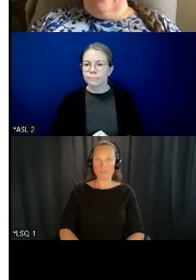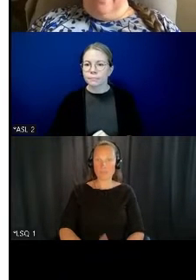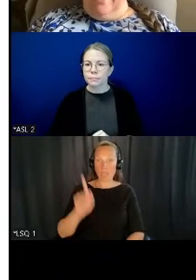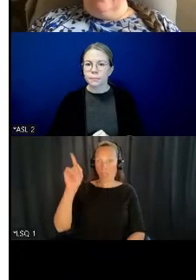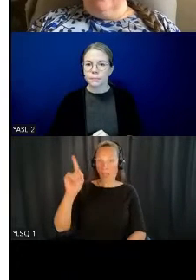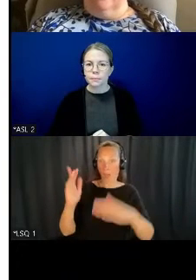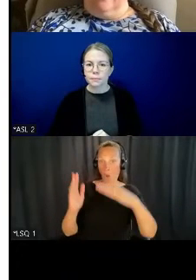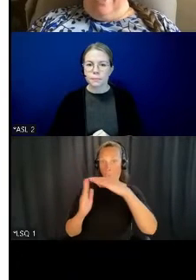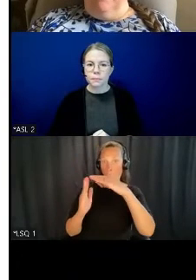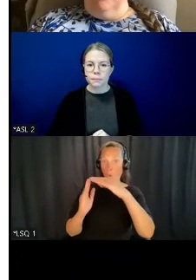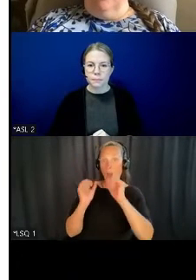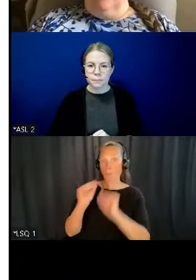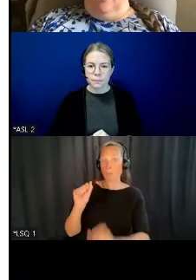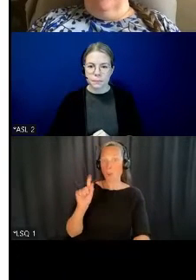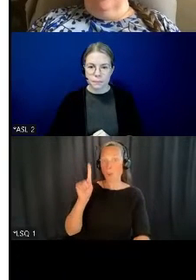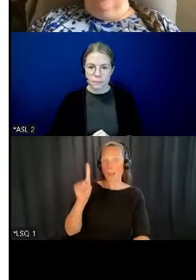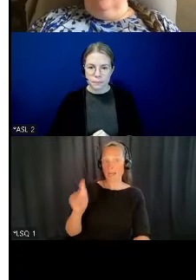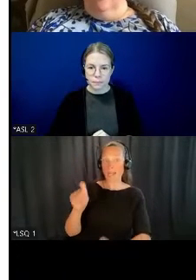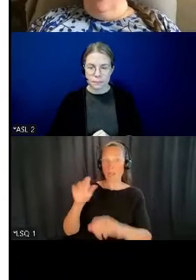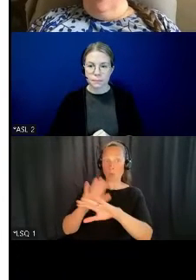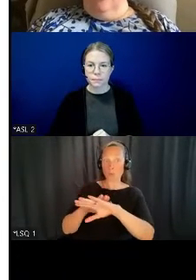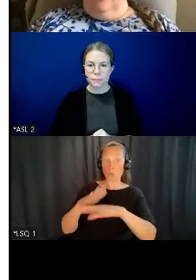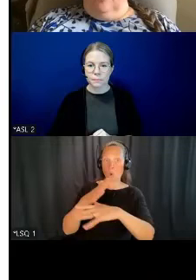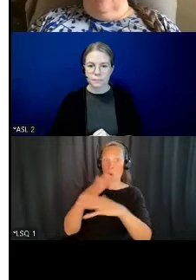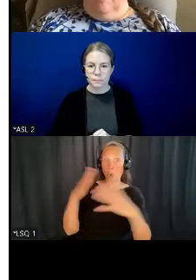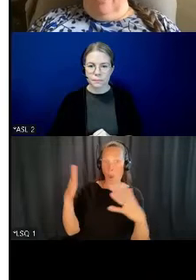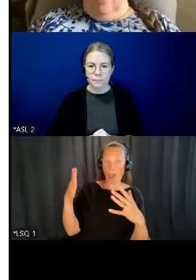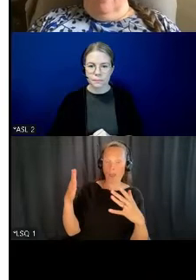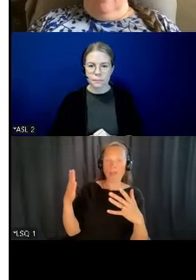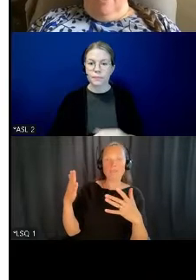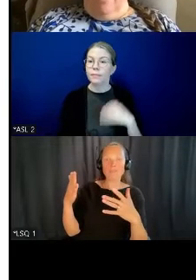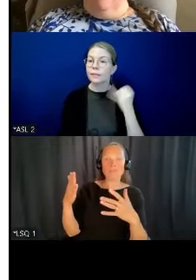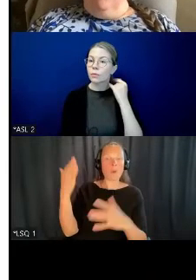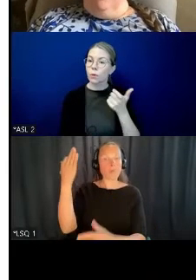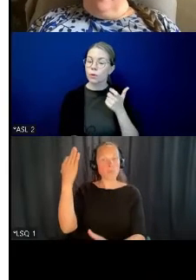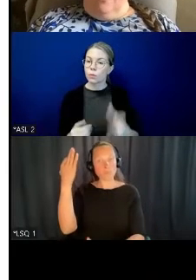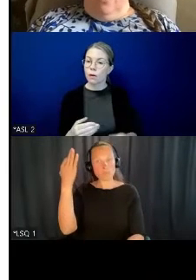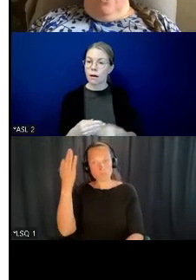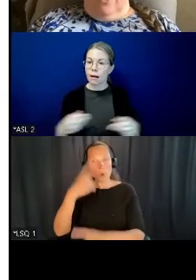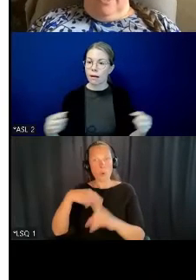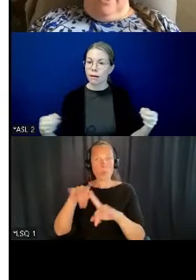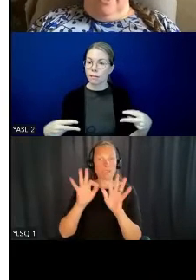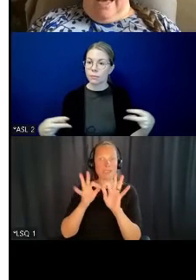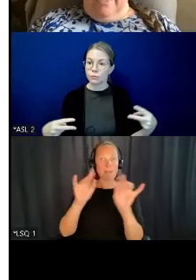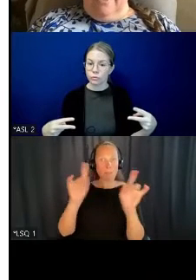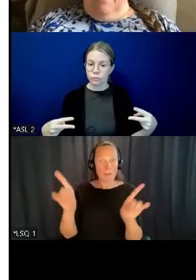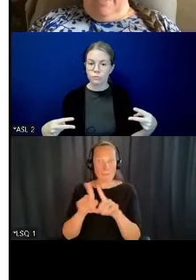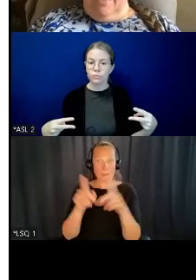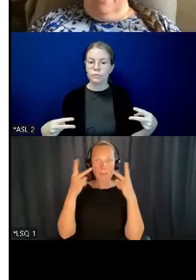PLEASE SELECT THE CAPTIONS OPTION ON YOUR ZOOM MENU. IF YOU WOULD LIKE TO ADJUST THE SIZE